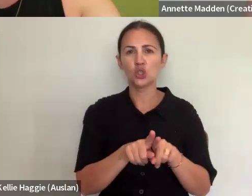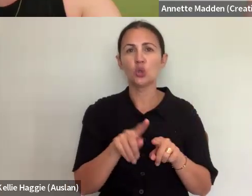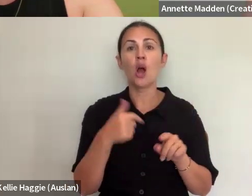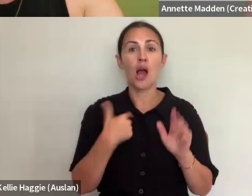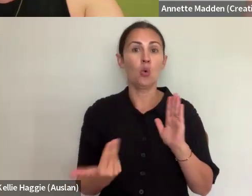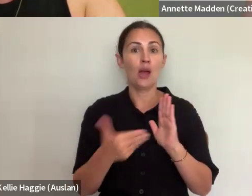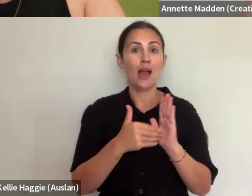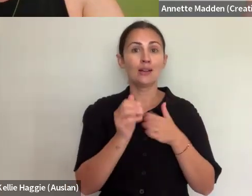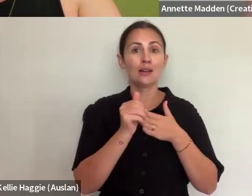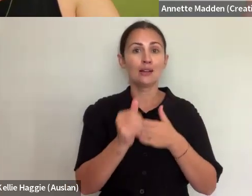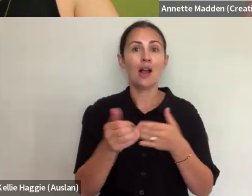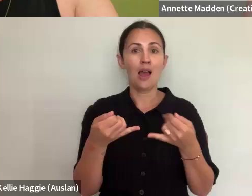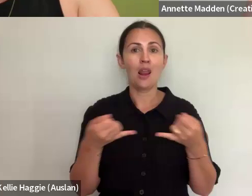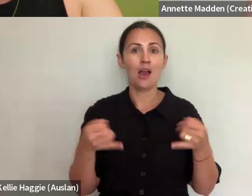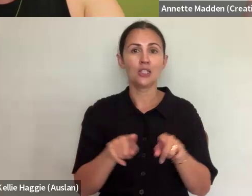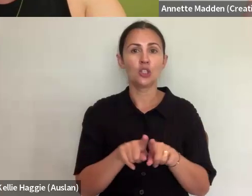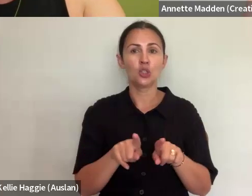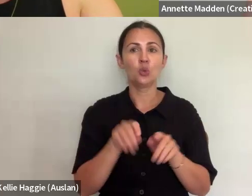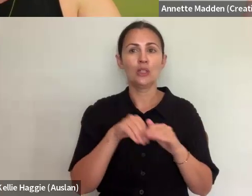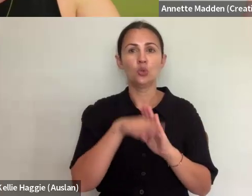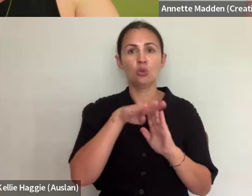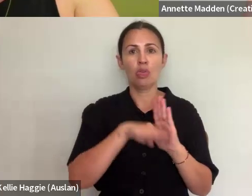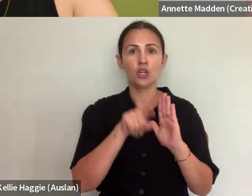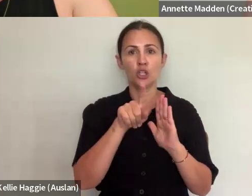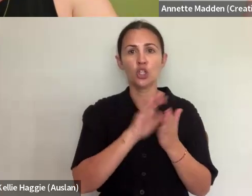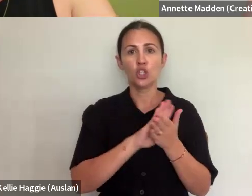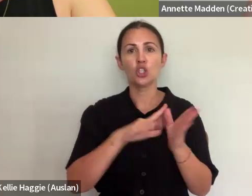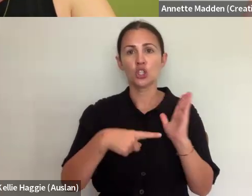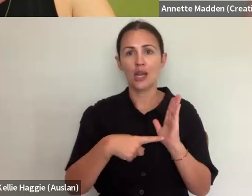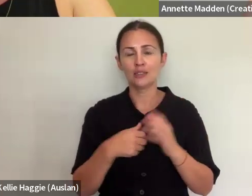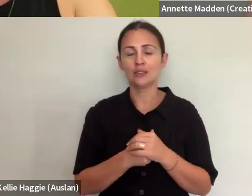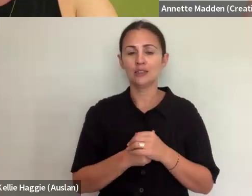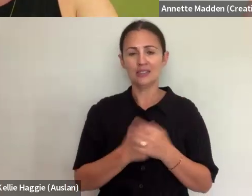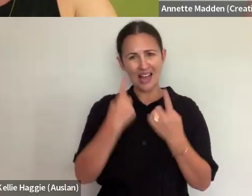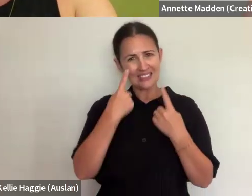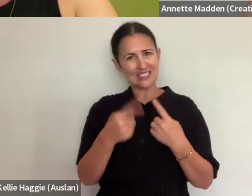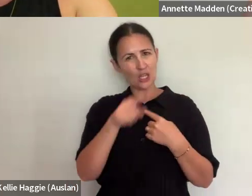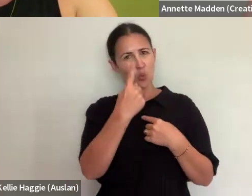contact us link in the chat as well and why will also popped the guidelines in their,